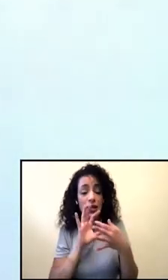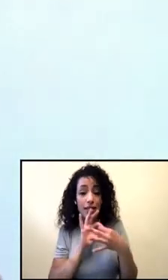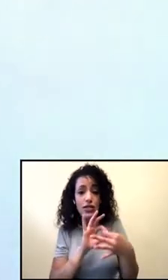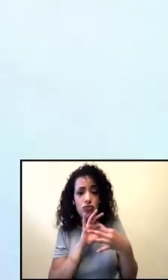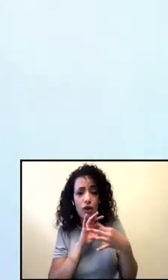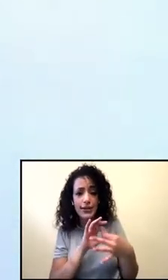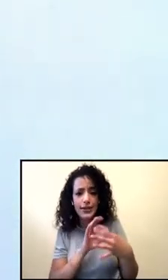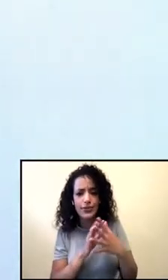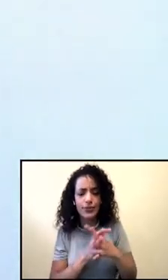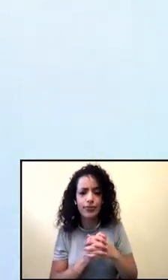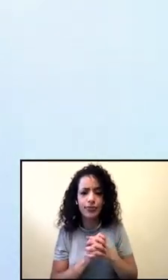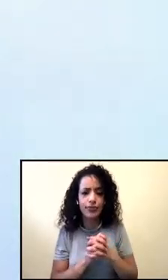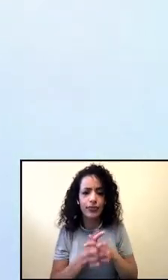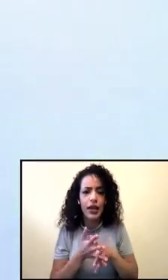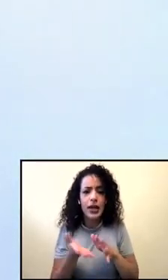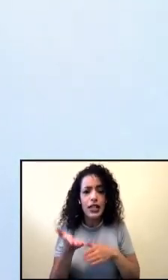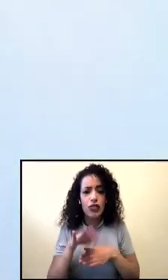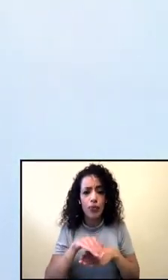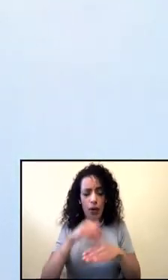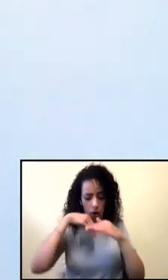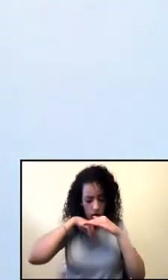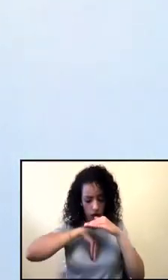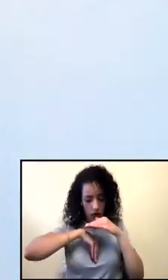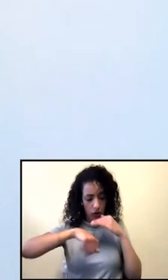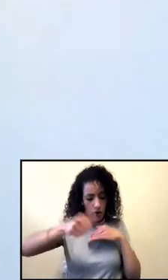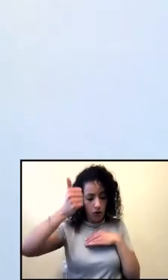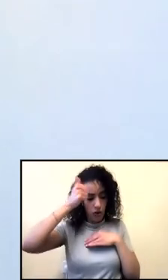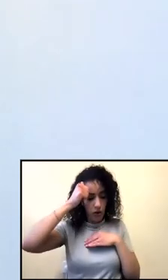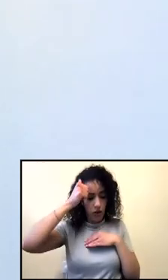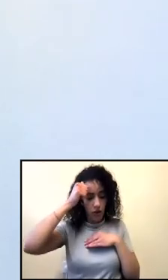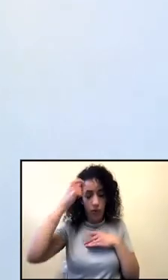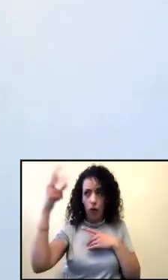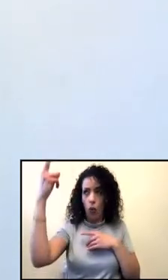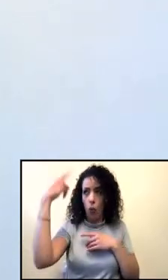it comes from our embodied experience of being watched, seen, observed, and not being able to